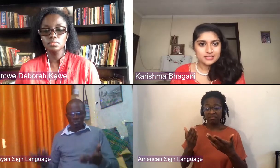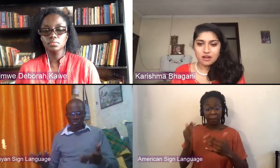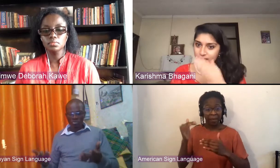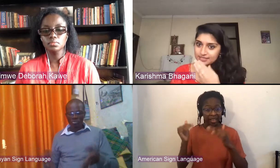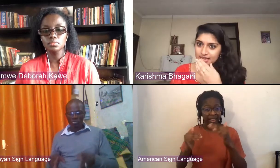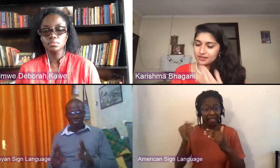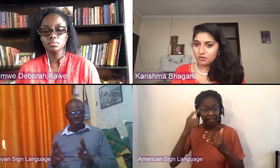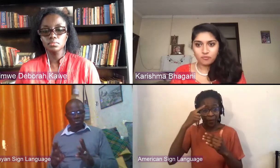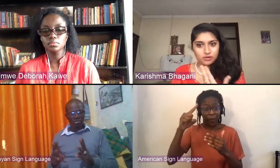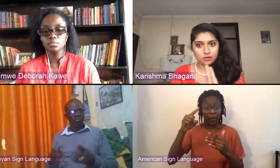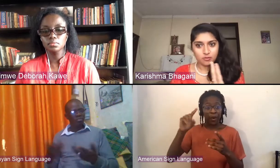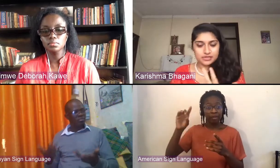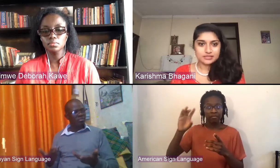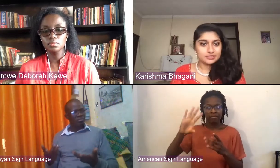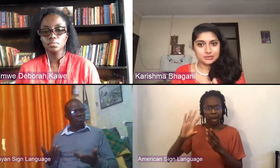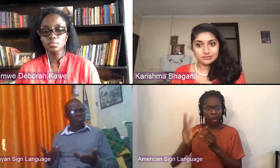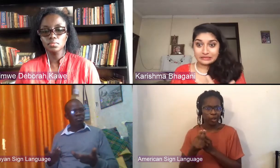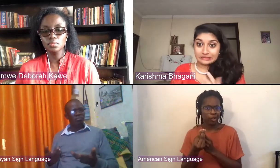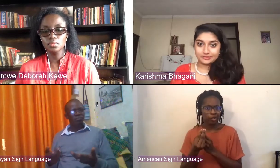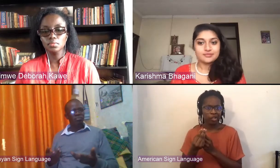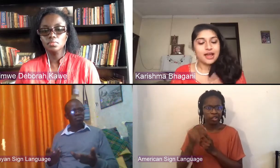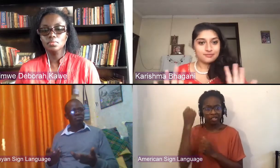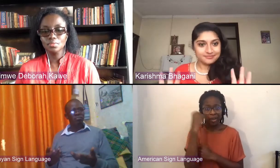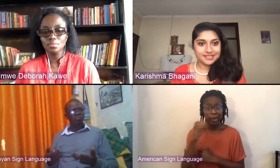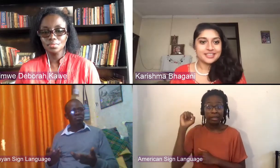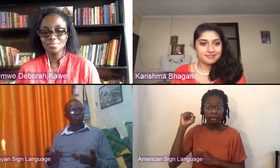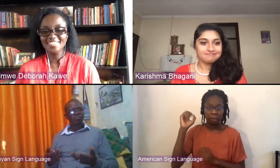there I say, hopefully nobody will, yeah.